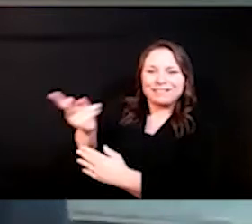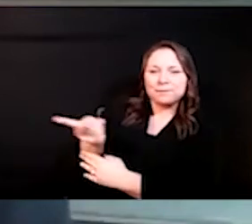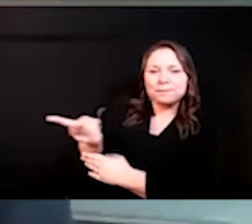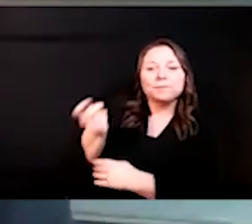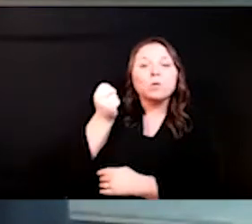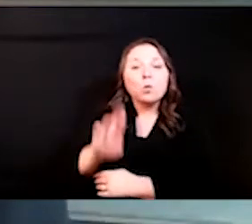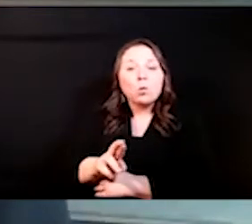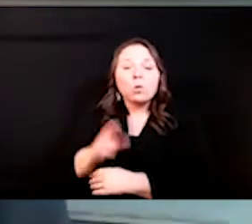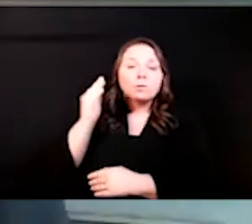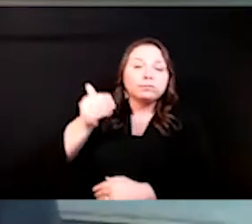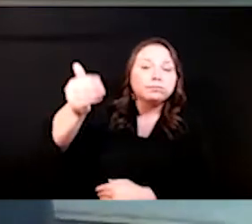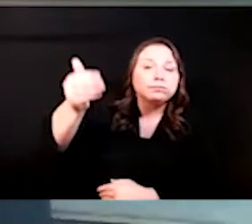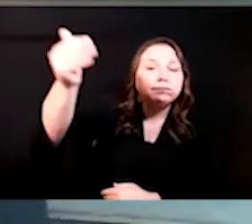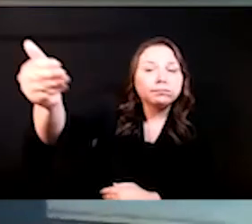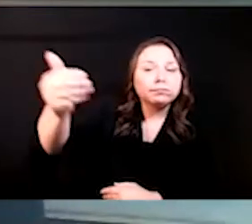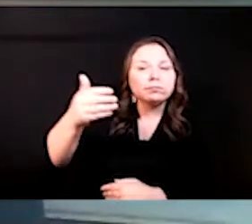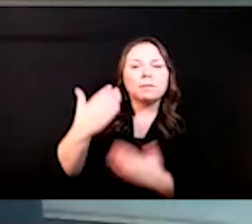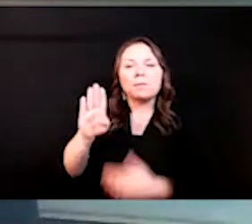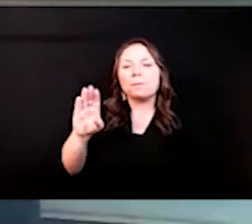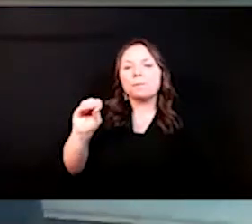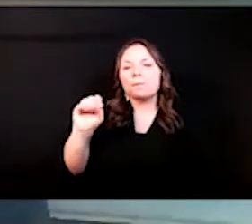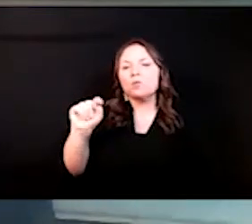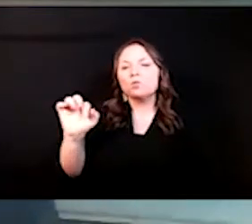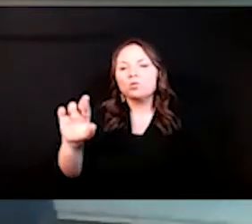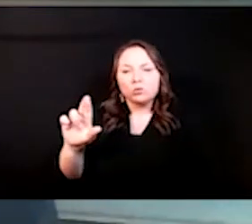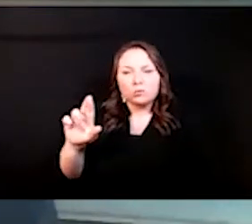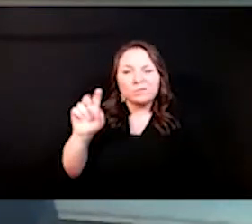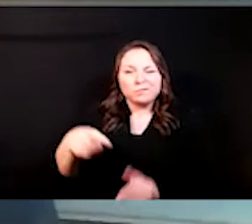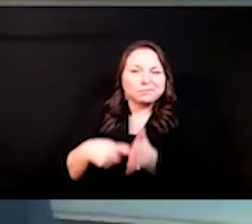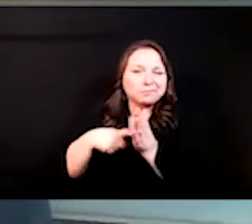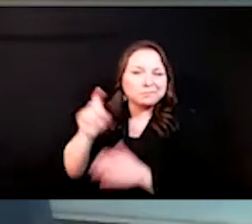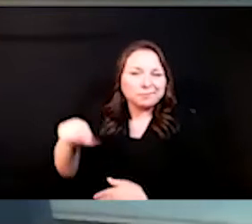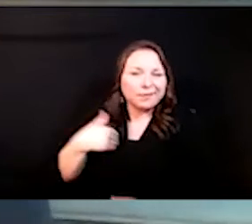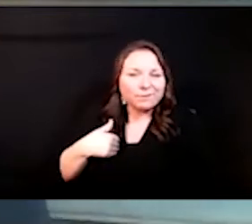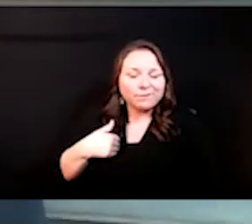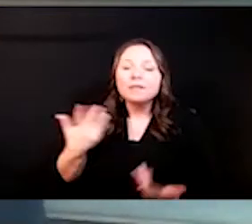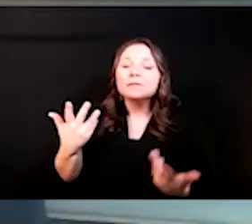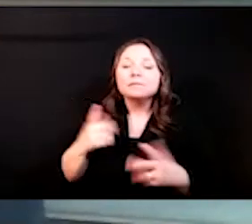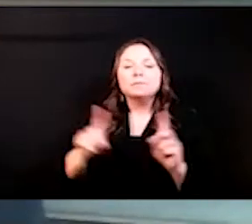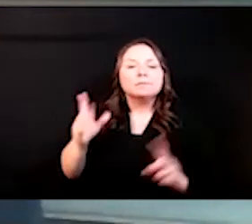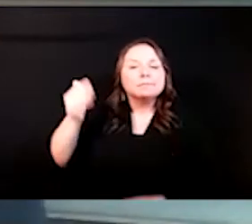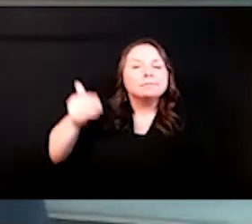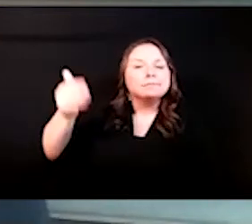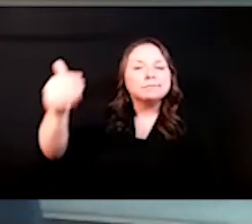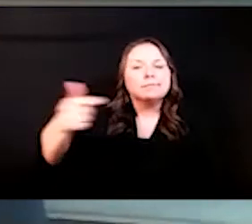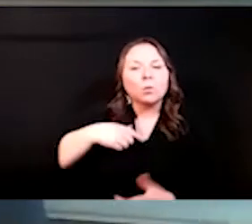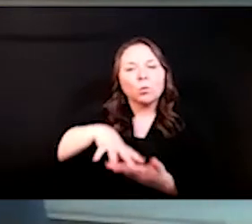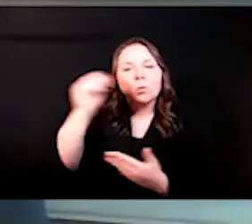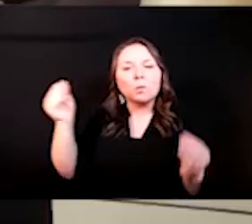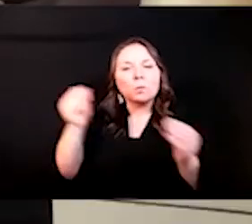AGAINST THE VARIANT, OR WE MAY SEE DOWN THE LINE THAT A BOOSTER SHOT IS REQUIRED